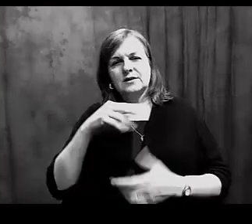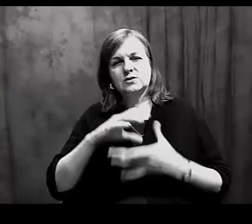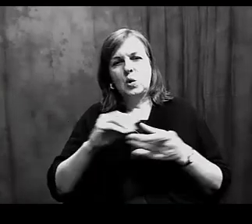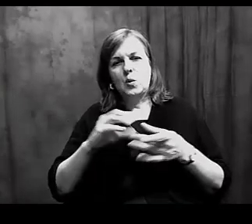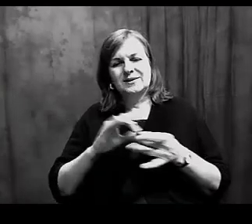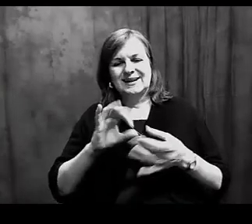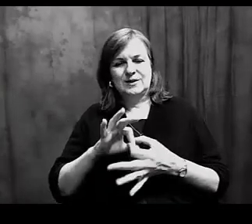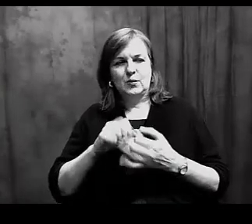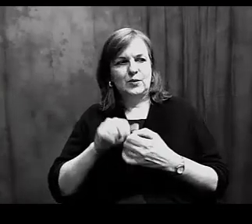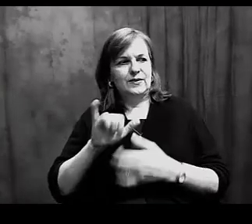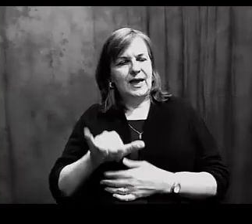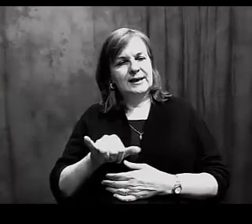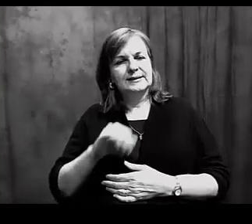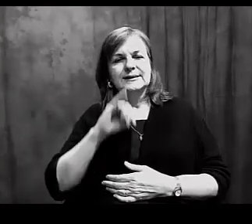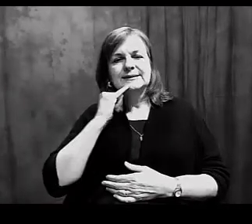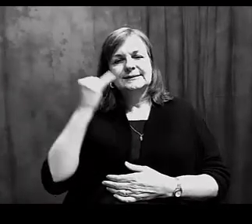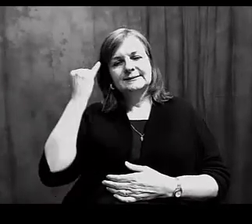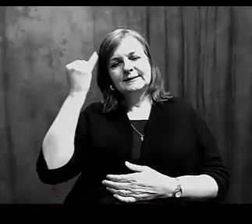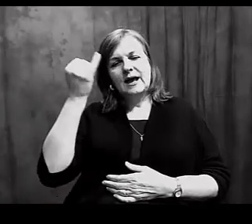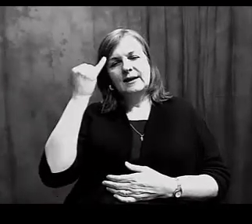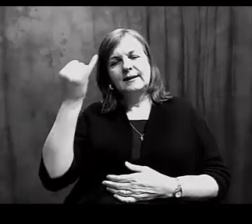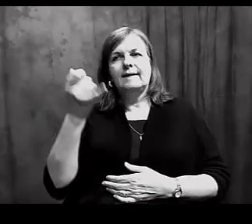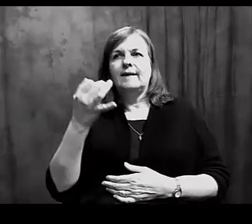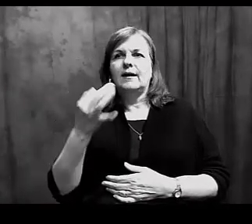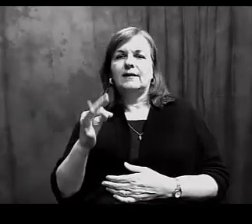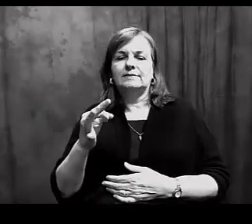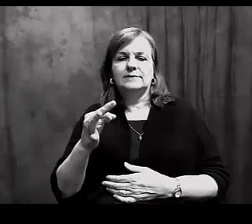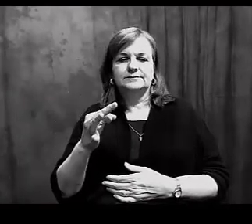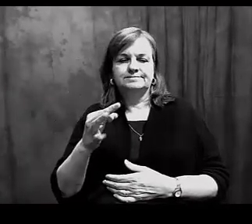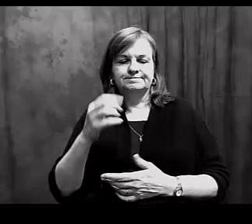for you associate with this is this idea of